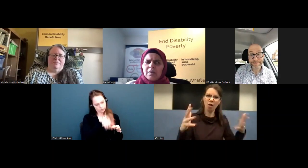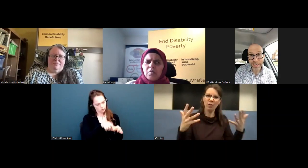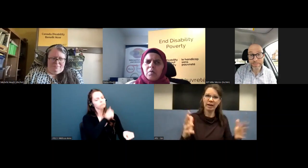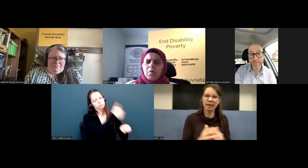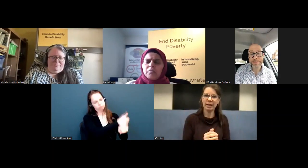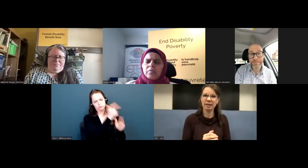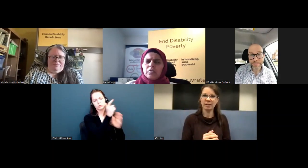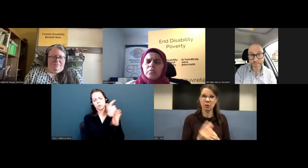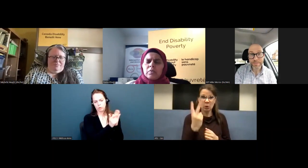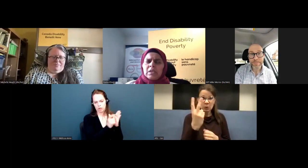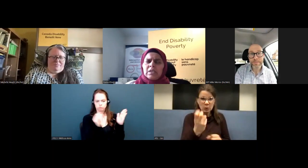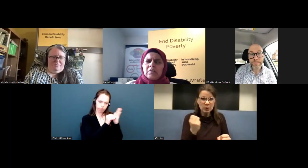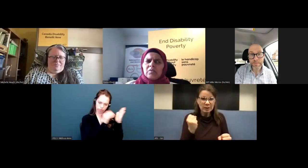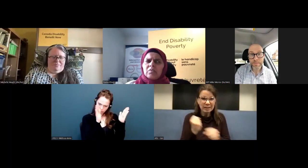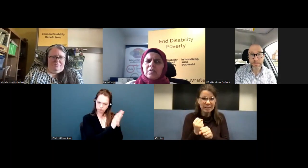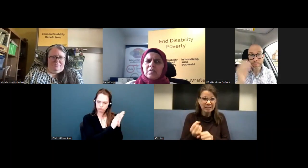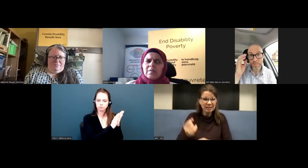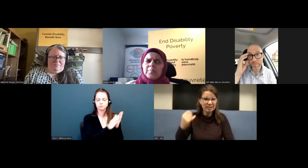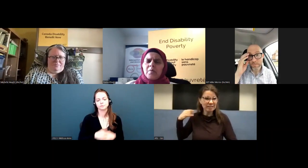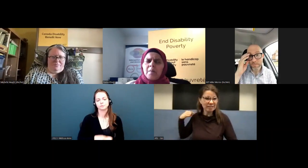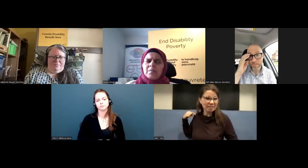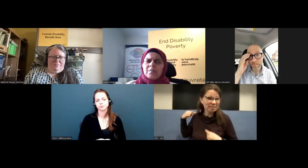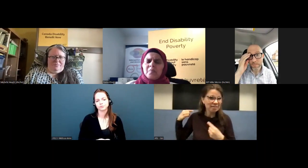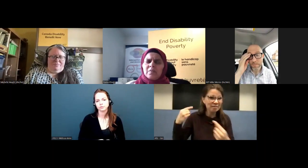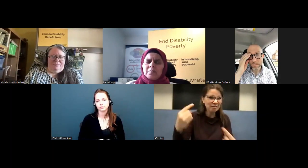OVER THREE YEARS SINCE THE PROMISE WAS MADE.